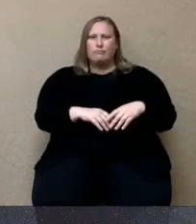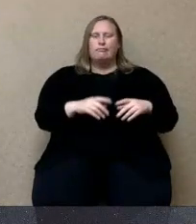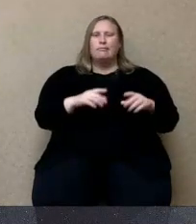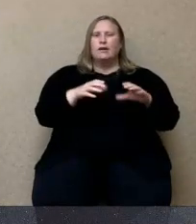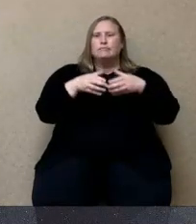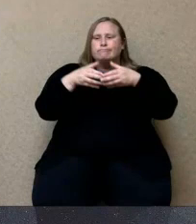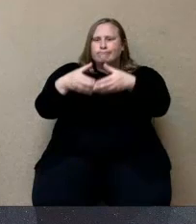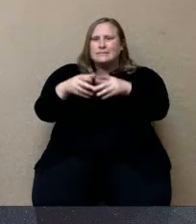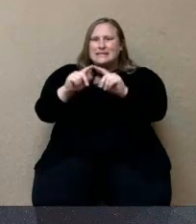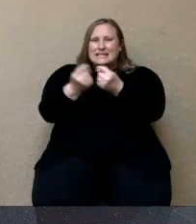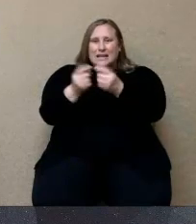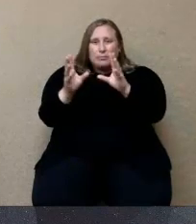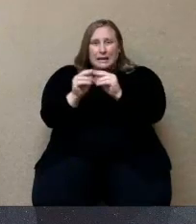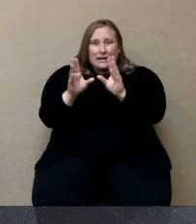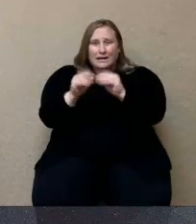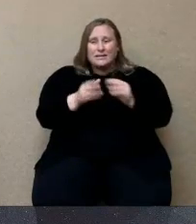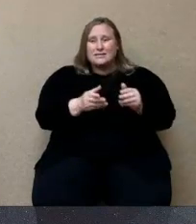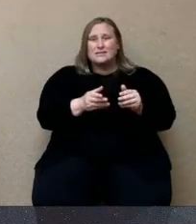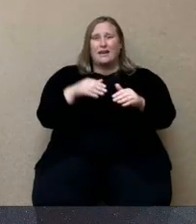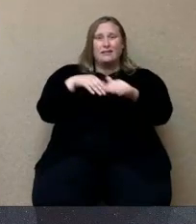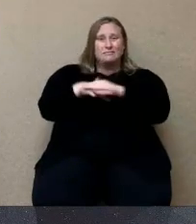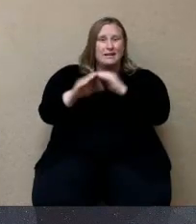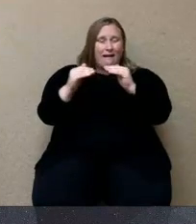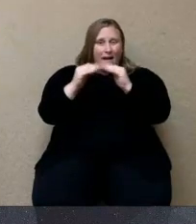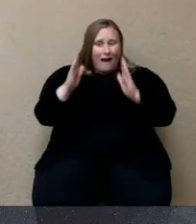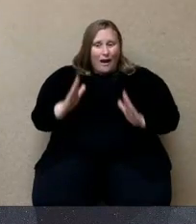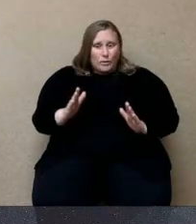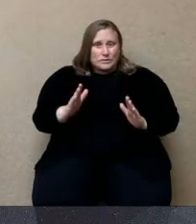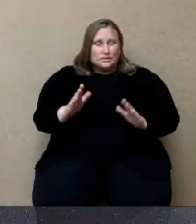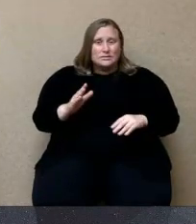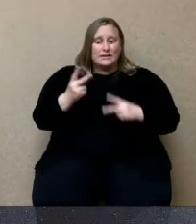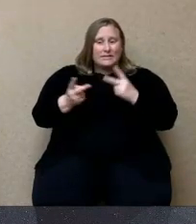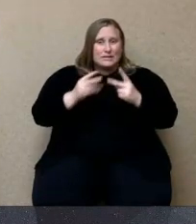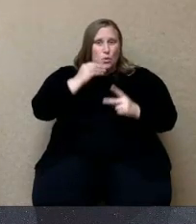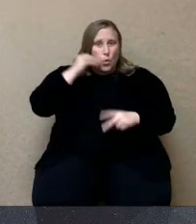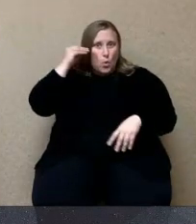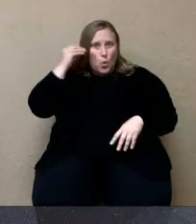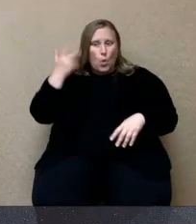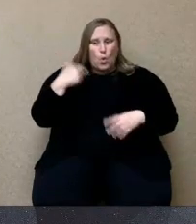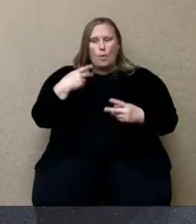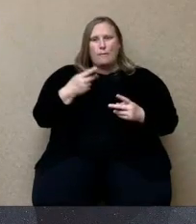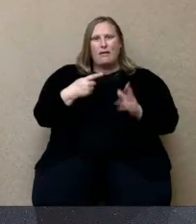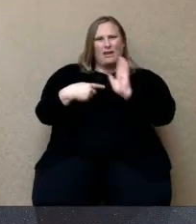They're happy to come to homes and they love to tell you about their devices and show you how they work, so they can